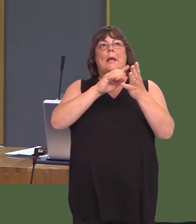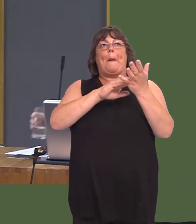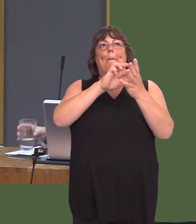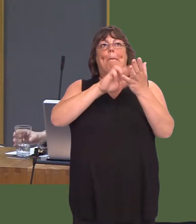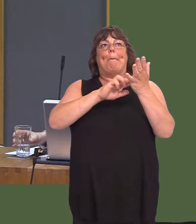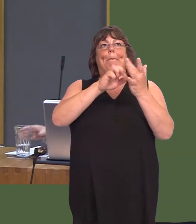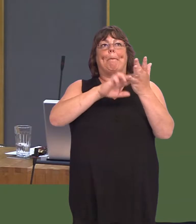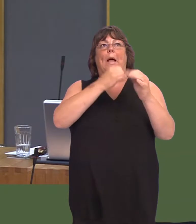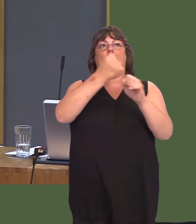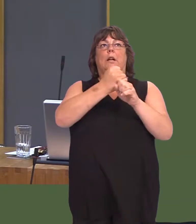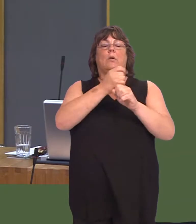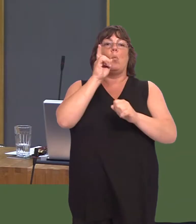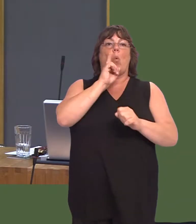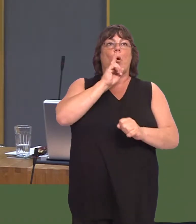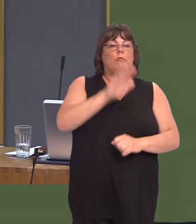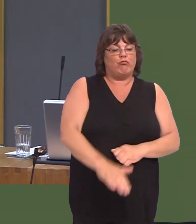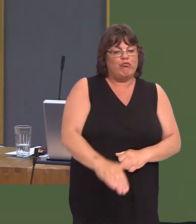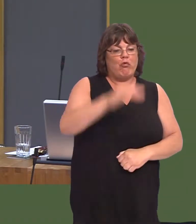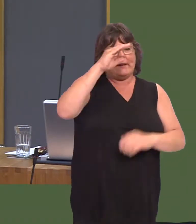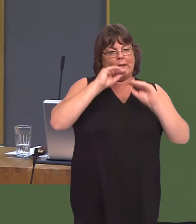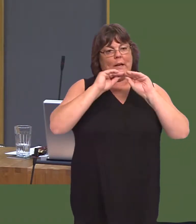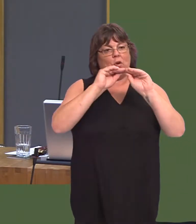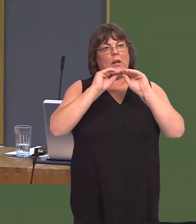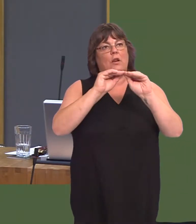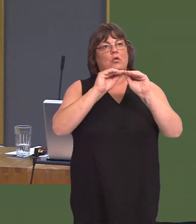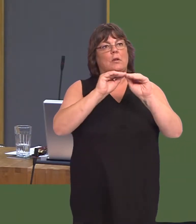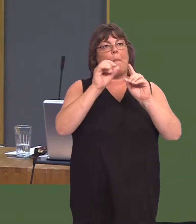was raised and educated in Pembrokeshire, and that has had a great influence on the world in which we live at present.